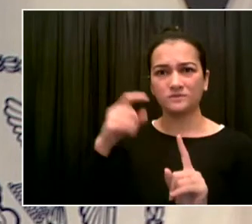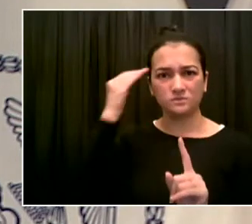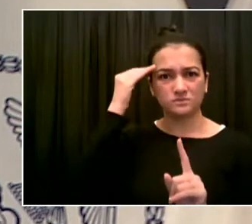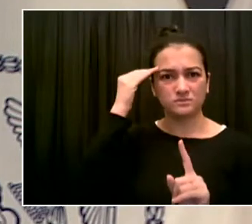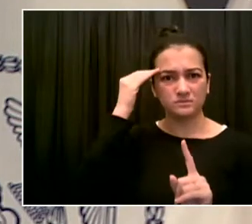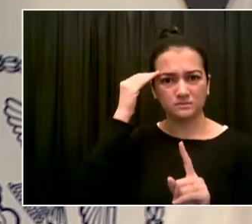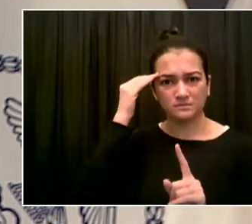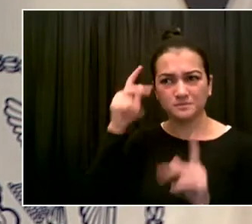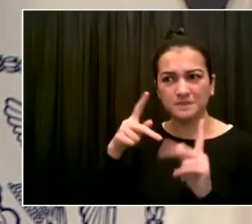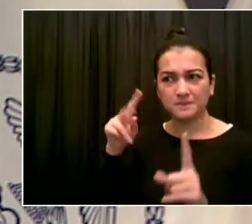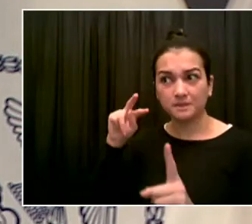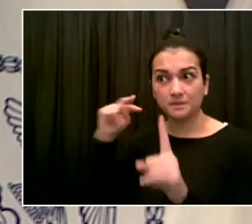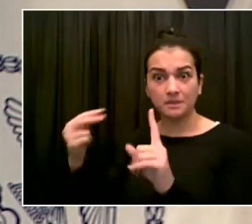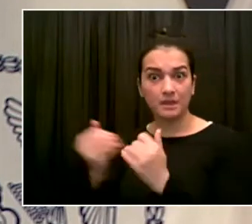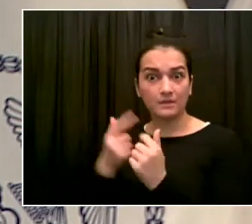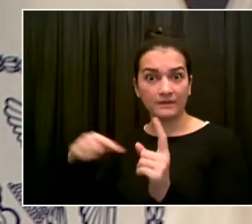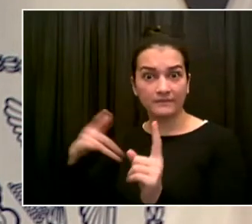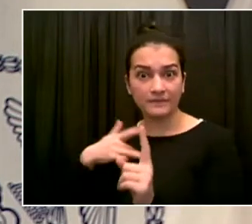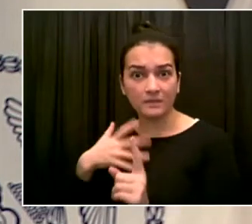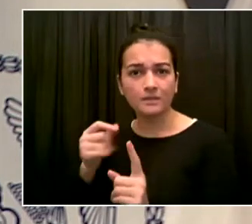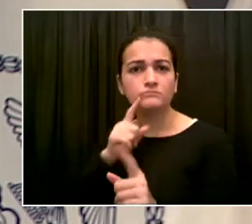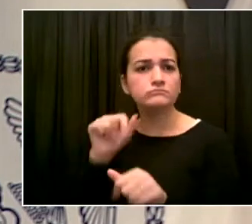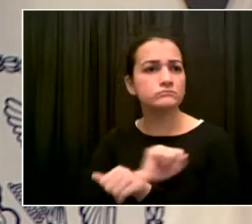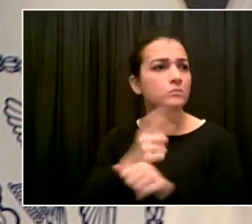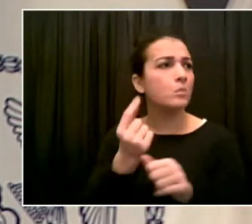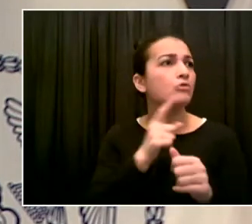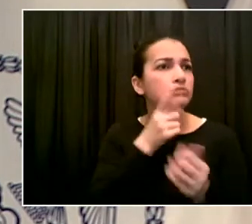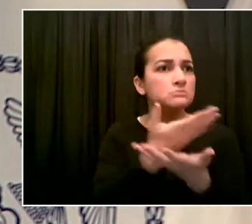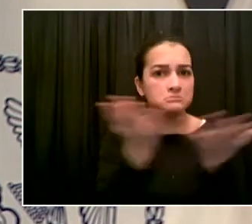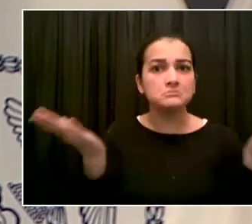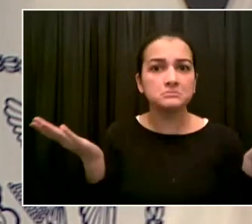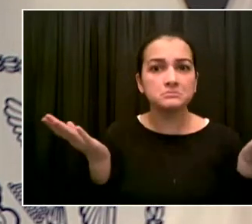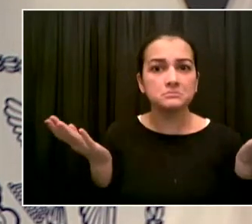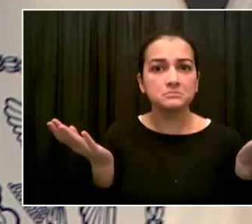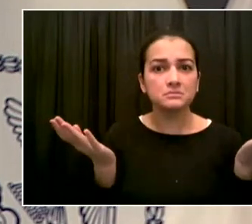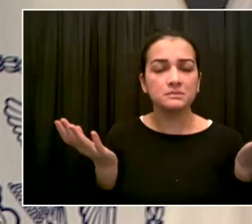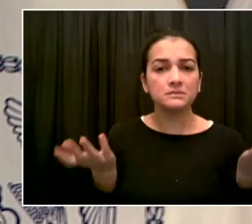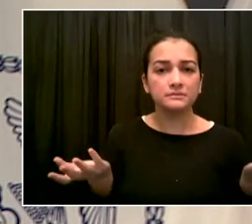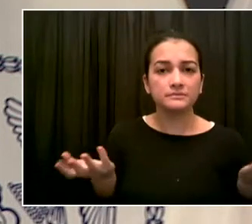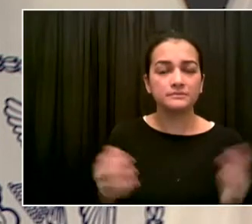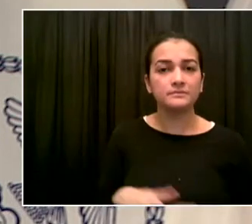ANI D AM IN THE CAMP THAT BELIEVES REALITY IS THE SINGLE MOST IMPORTANT